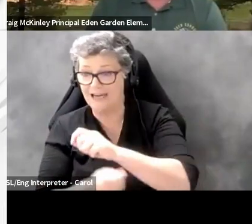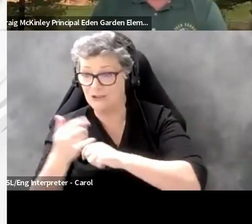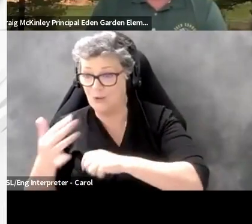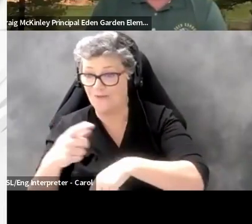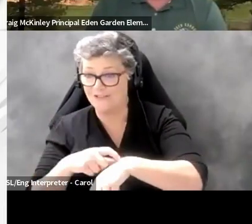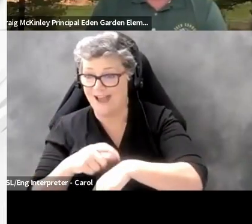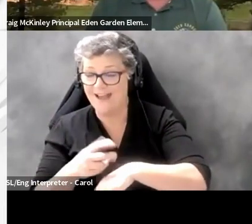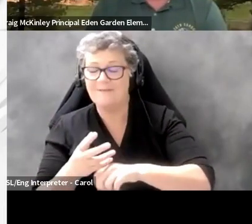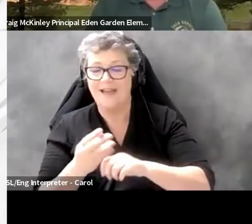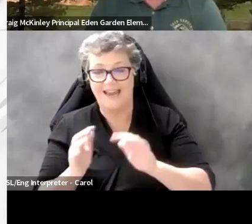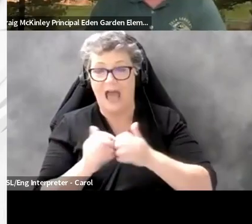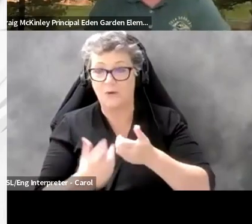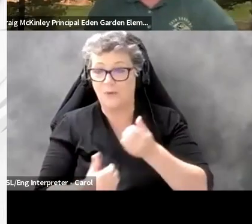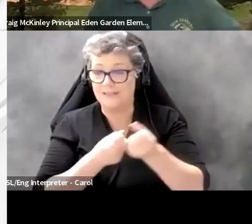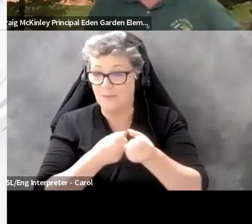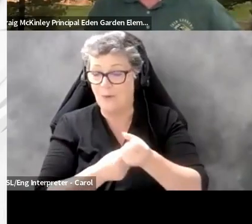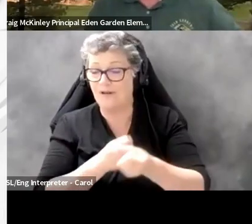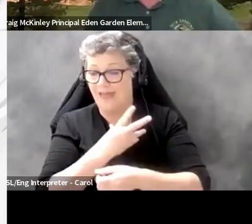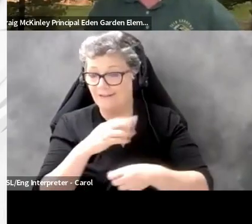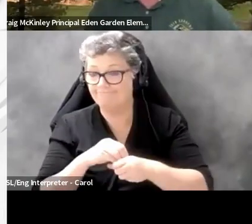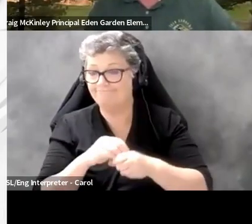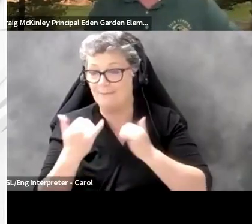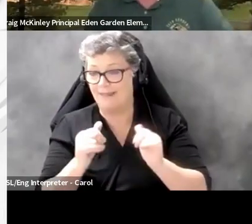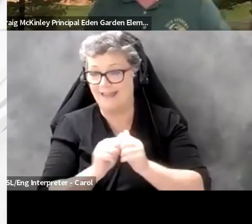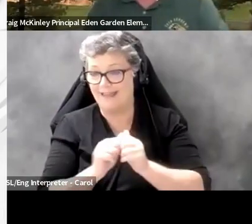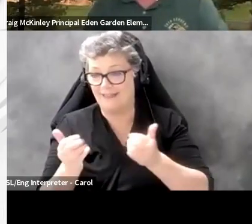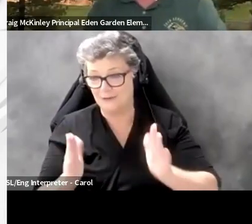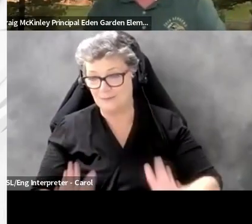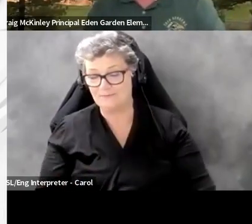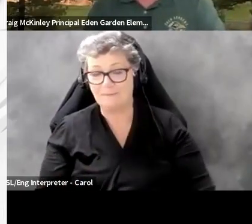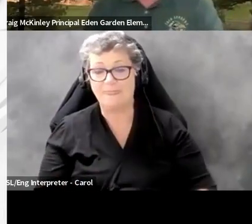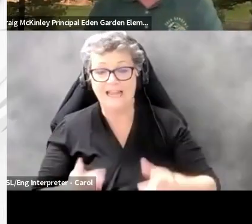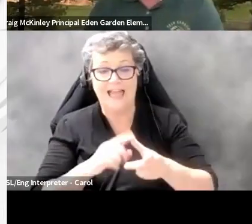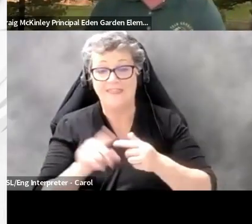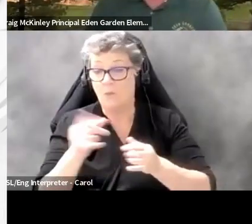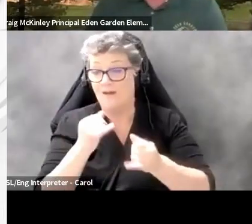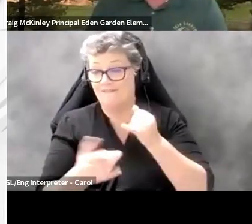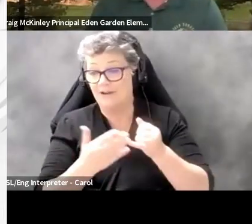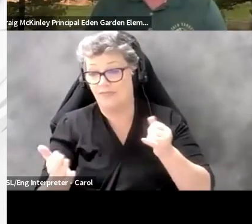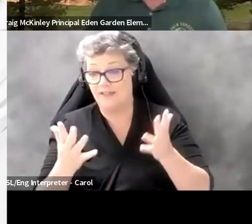all of the engagement and play in the classroom. And then one final thing I'd like to share just